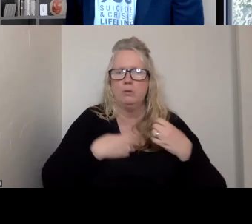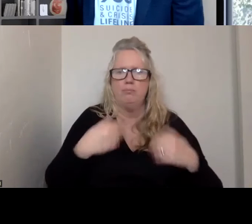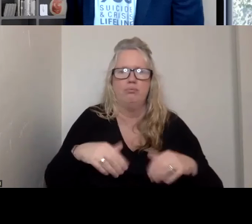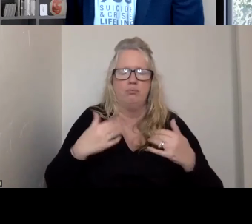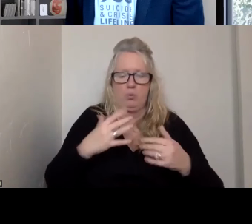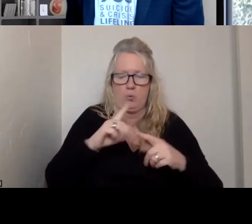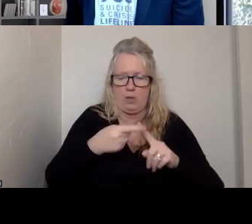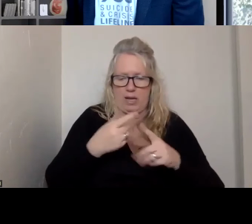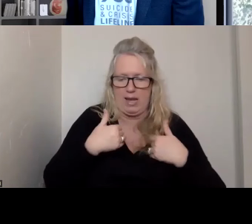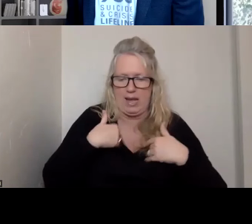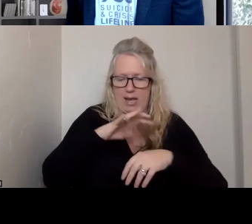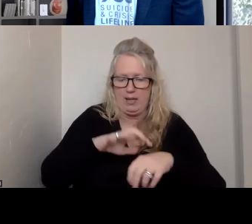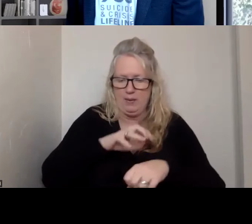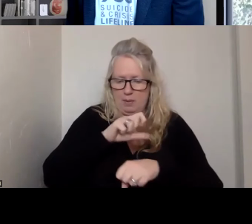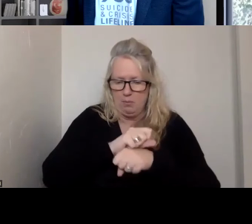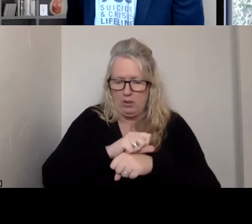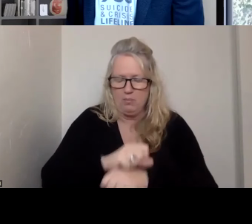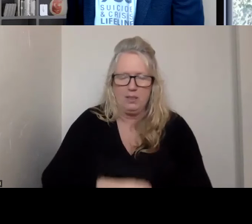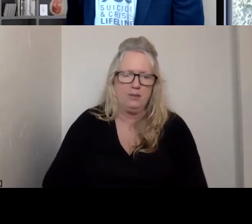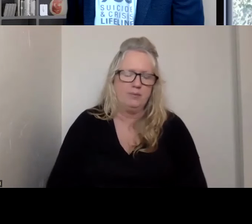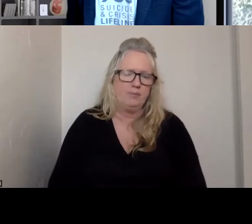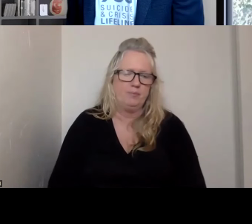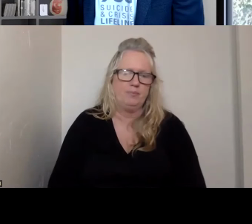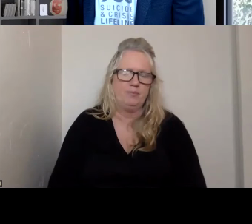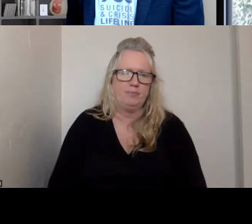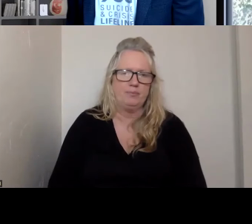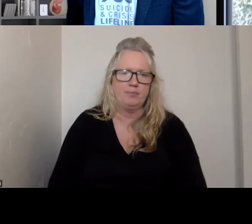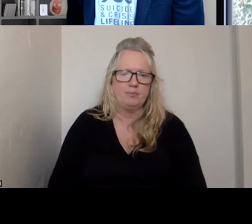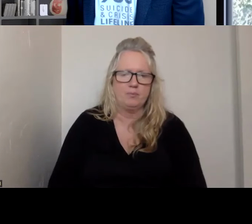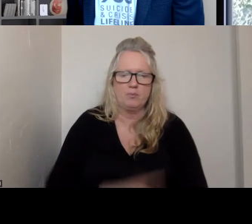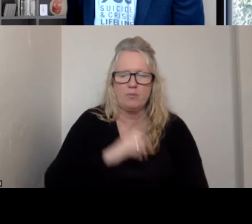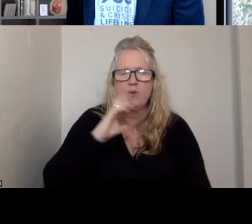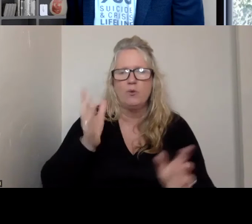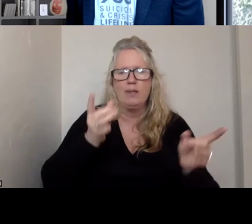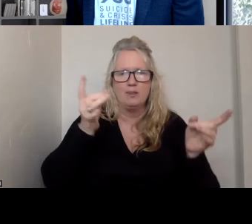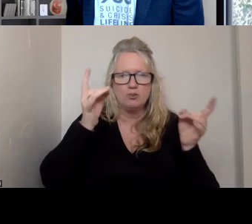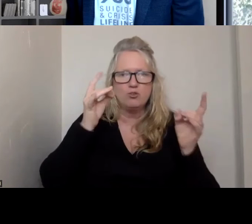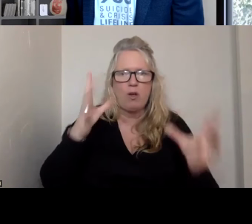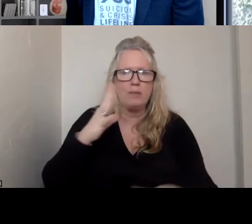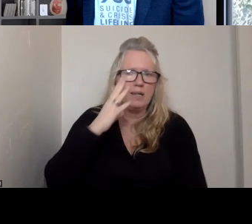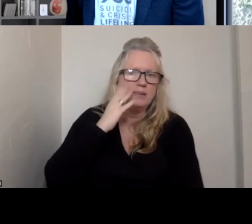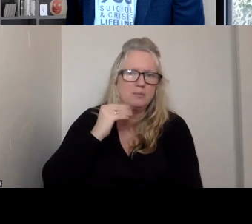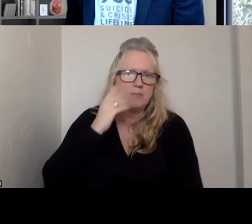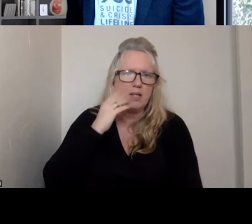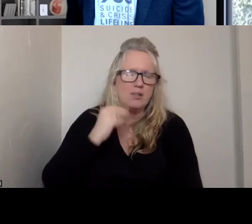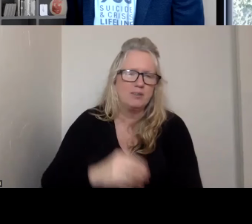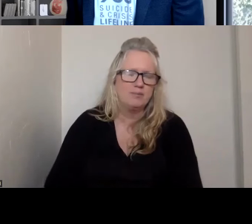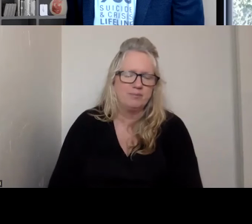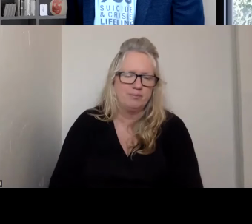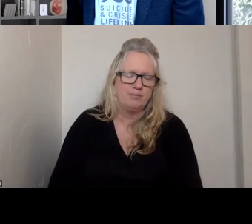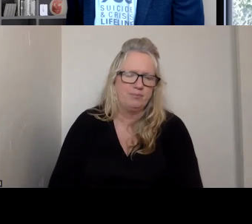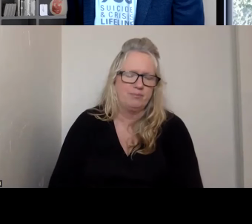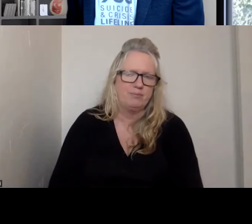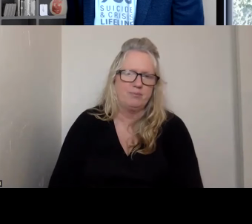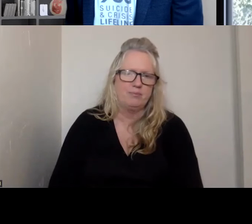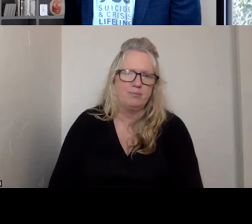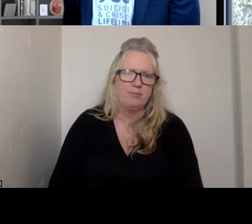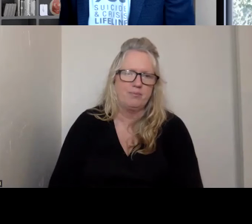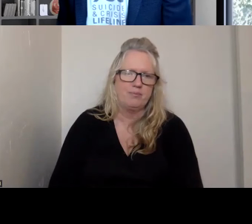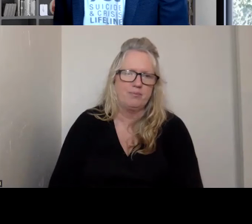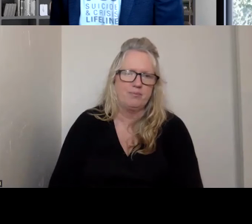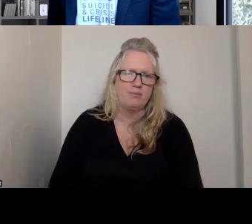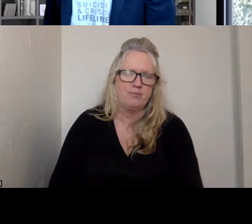BECAUSE IT WAS TRAUMATIZING EACH TIME. >>: INGRID, CAN YOU SPEAK TO THAT? I